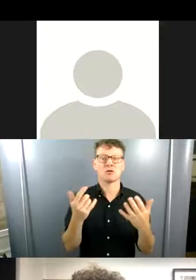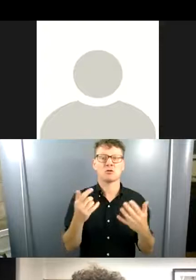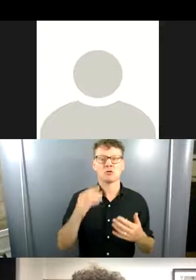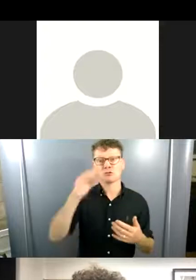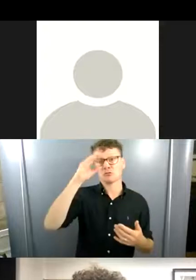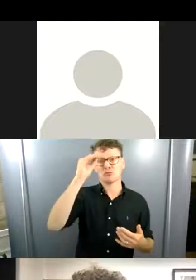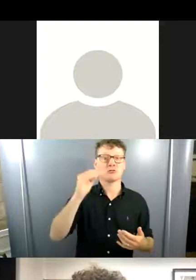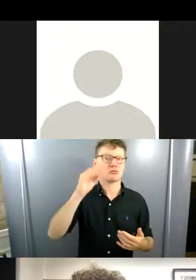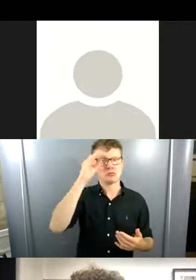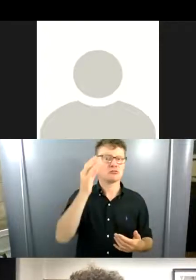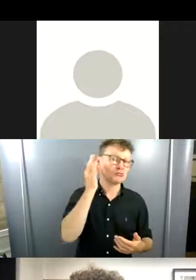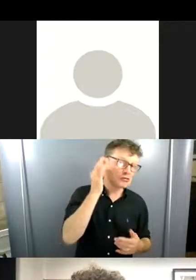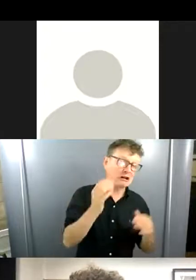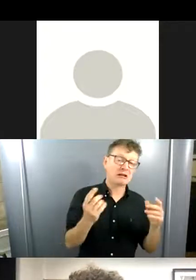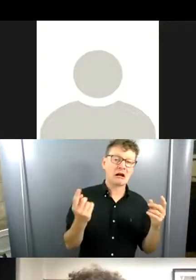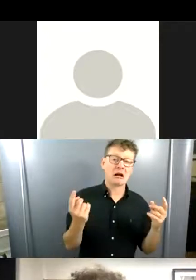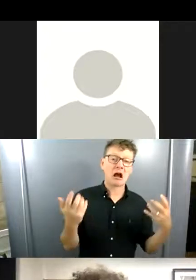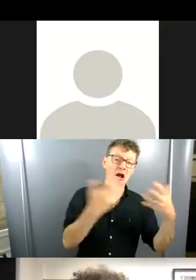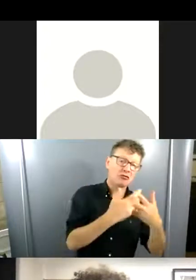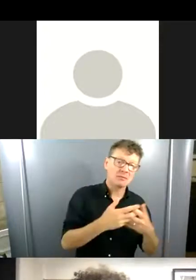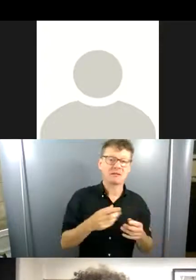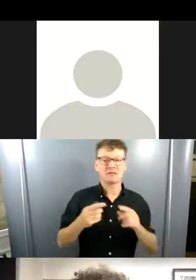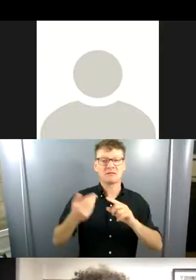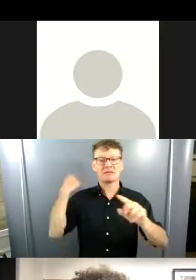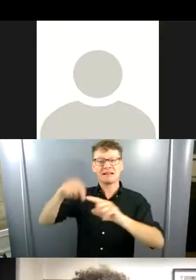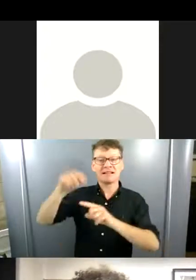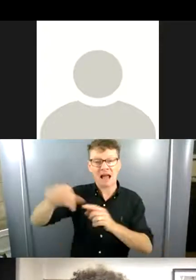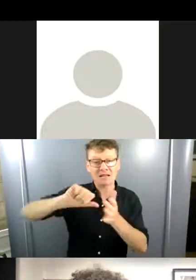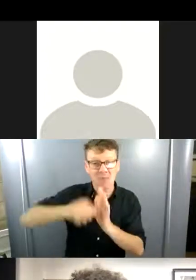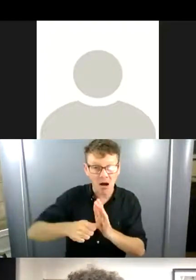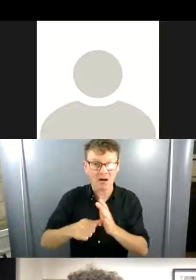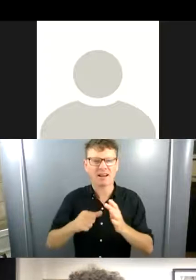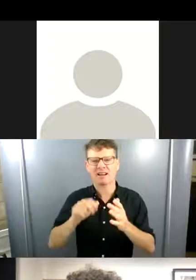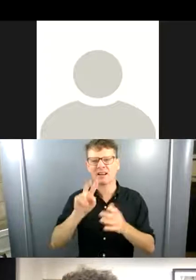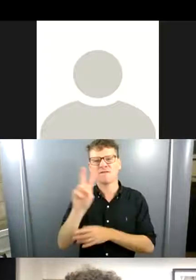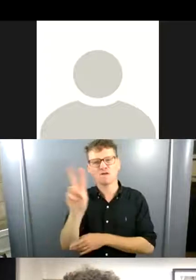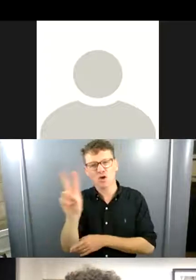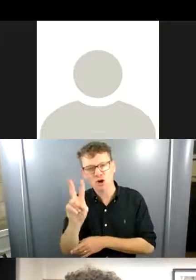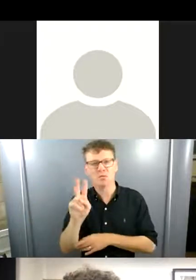been in the tense marking on the verb that there were certain morphemes that can't usually co-occur